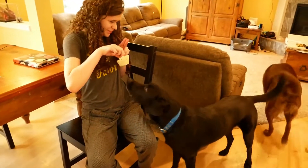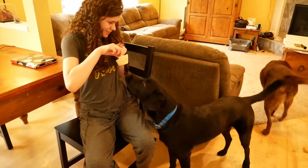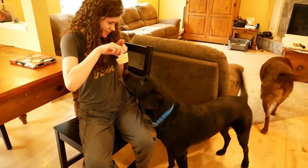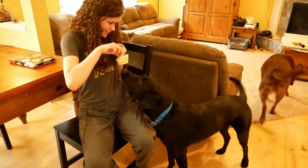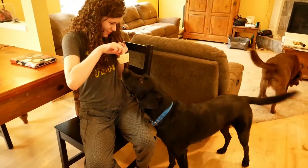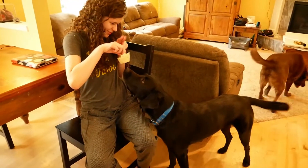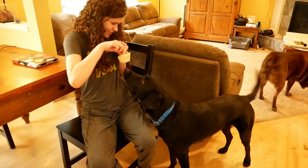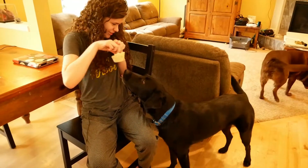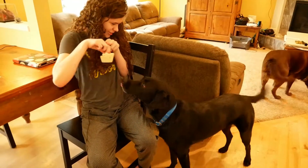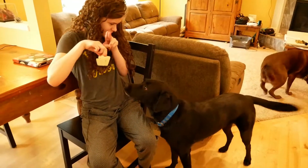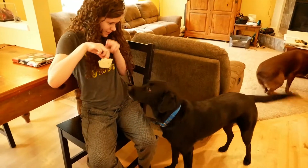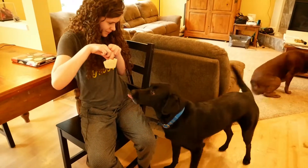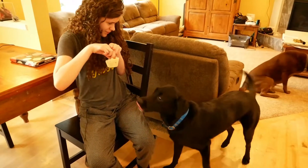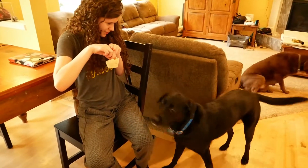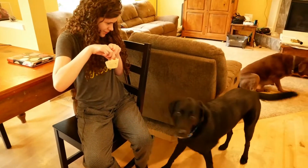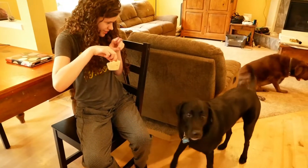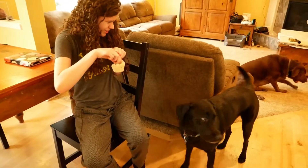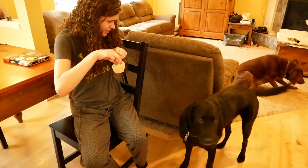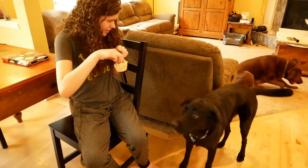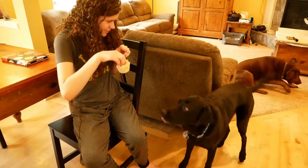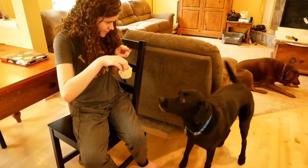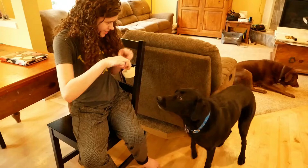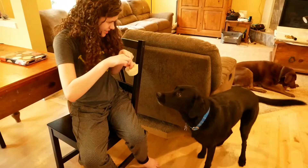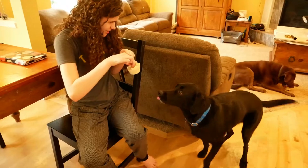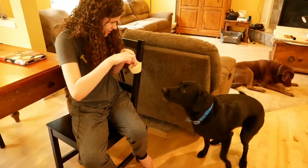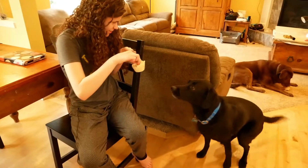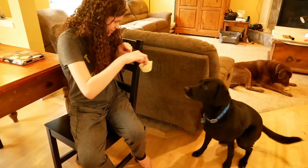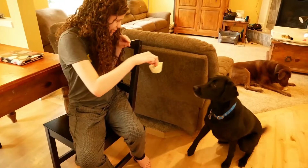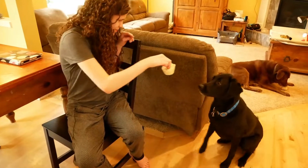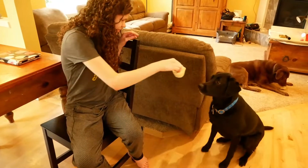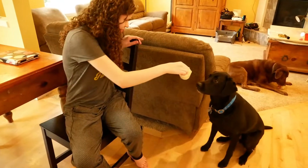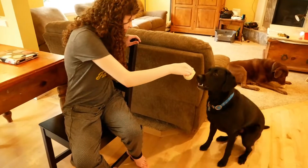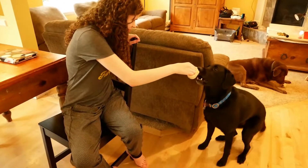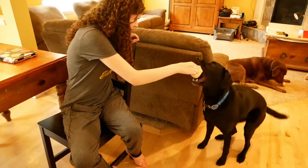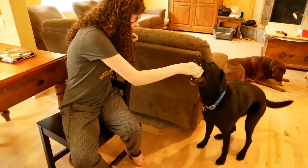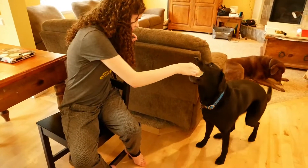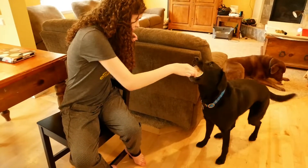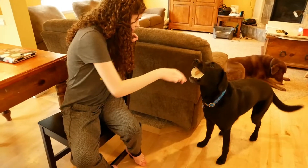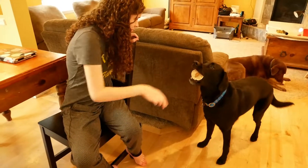tony isn't quite as motivated by food but he's motivated invaded by playing or you throwing a